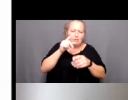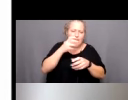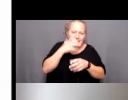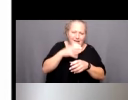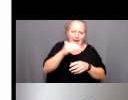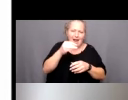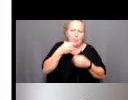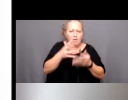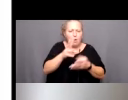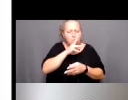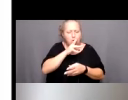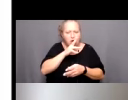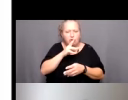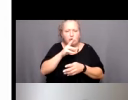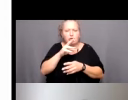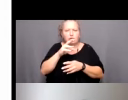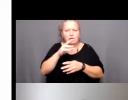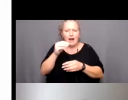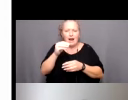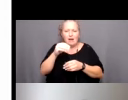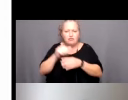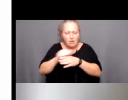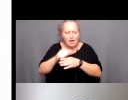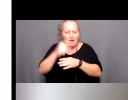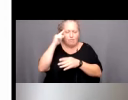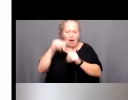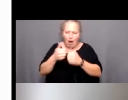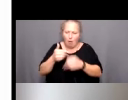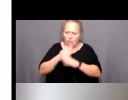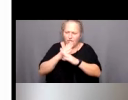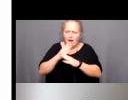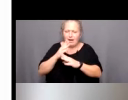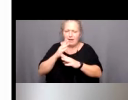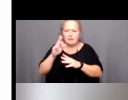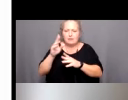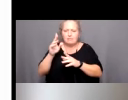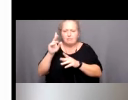breaks, and providing training about heat illness recognition